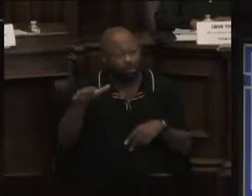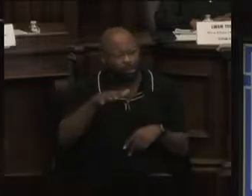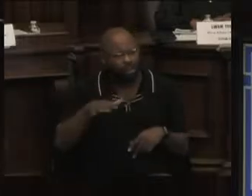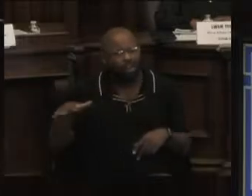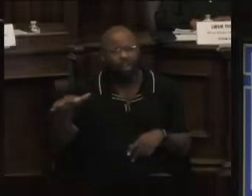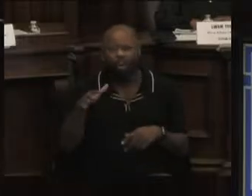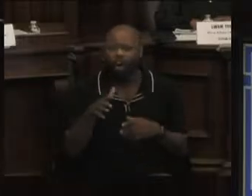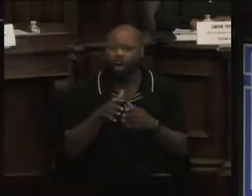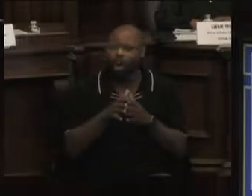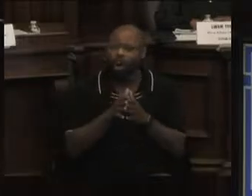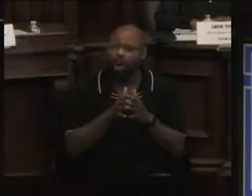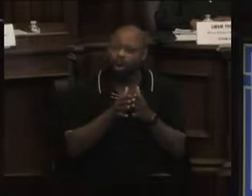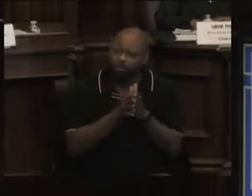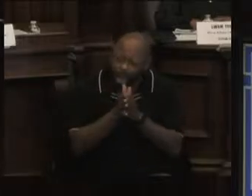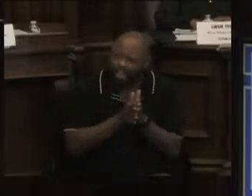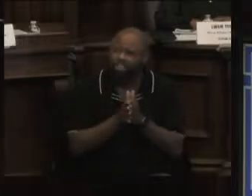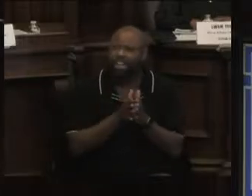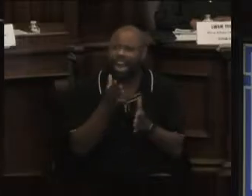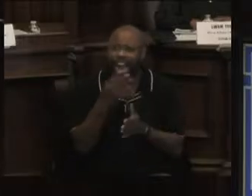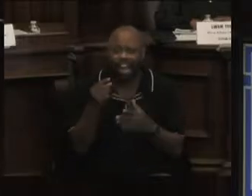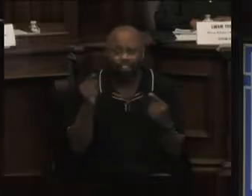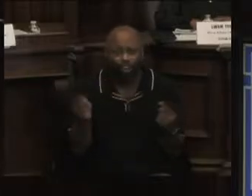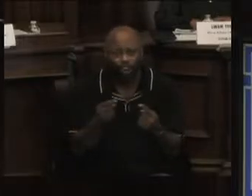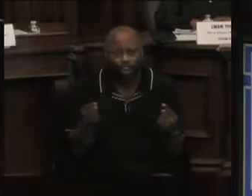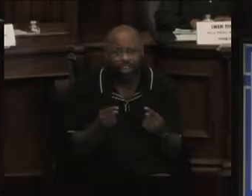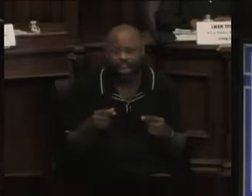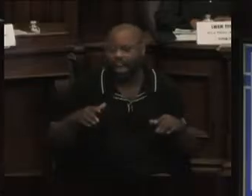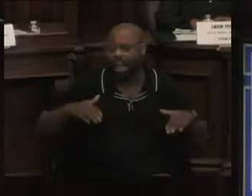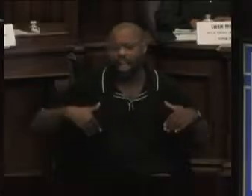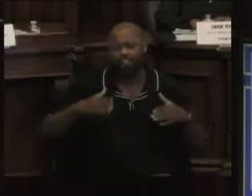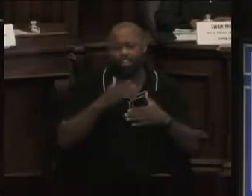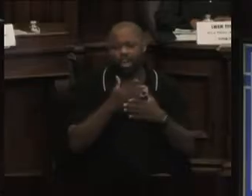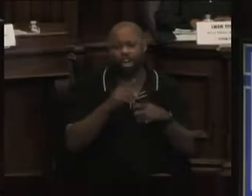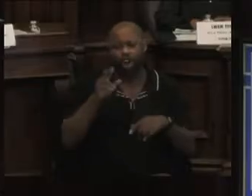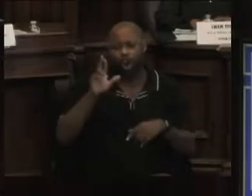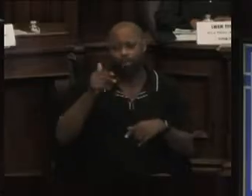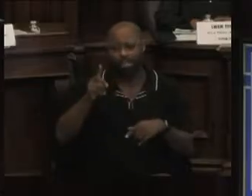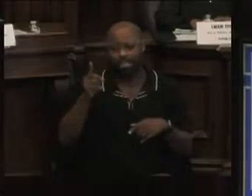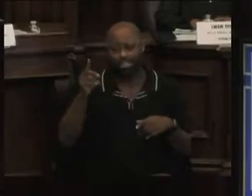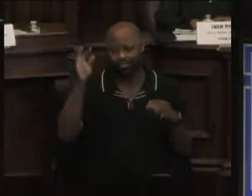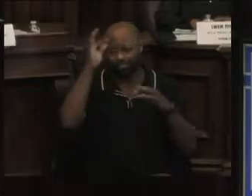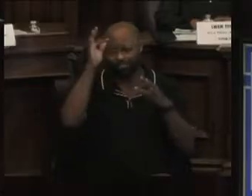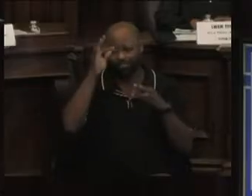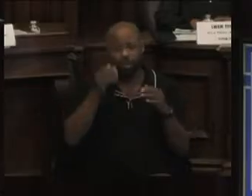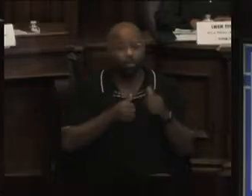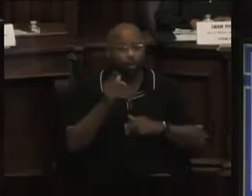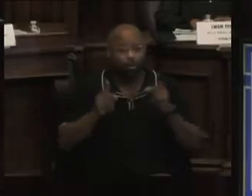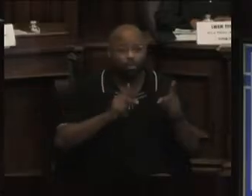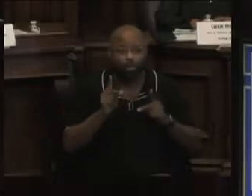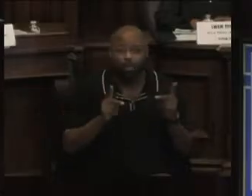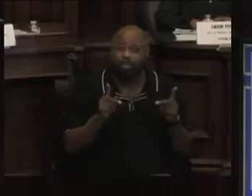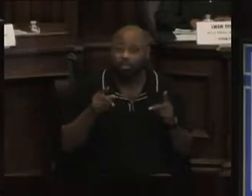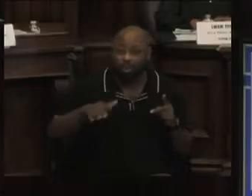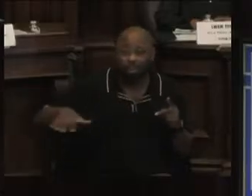people are so passionate and they are hurting and what we hear and this is something that